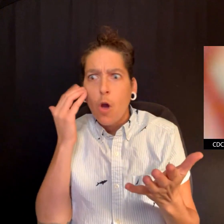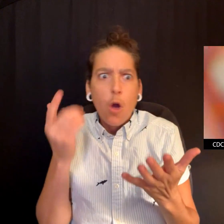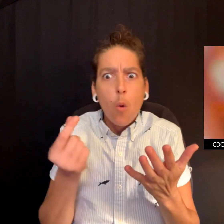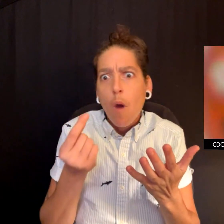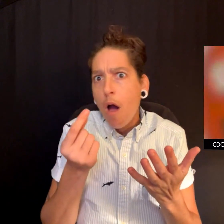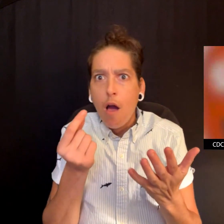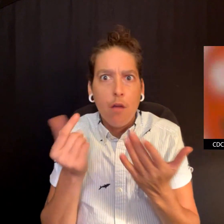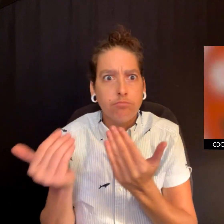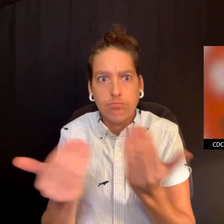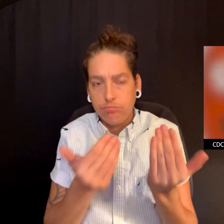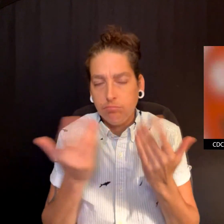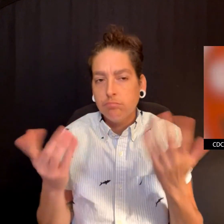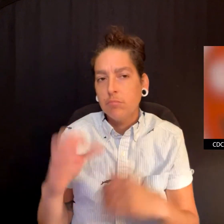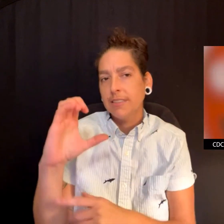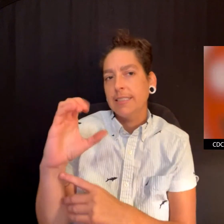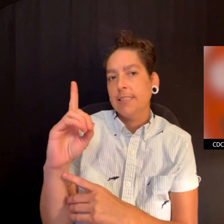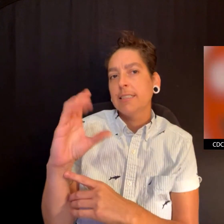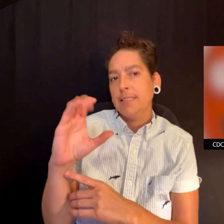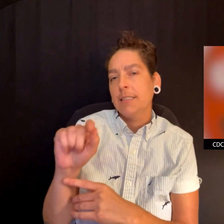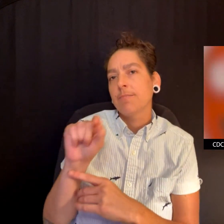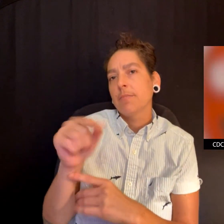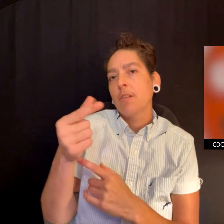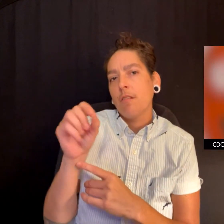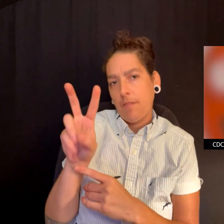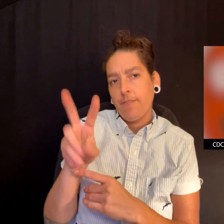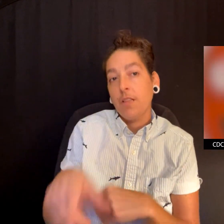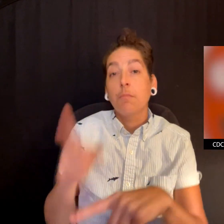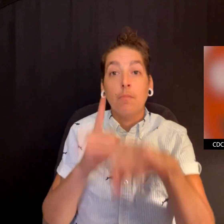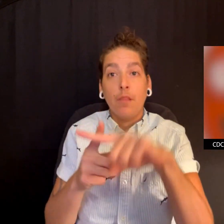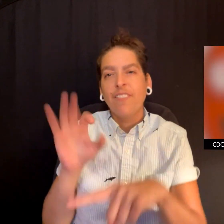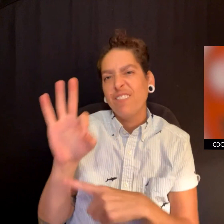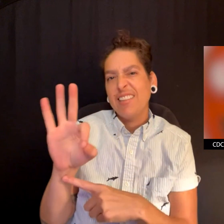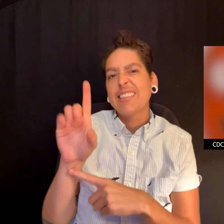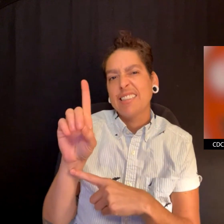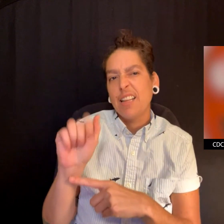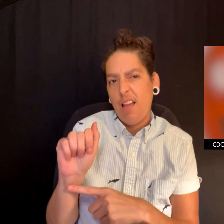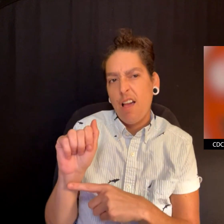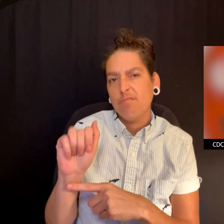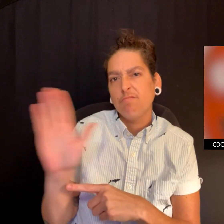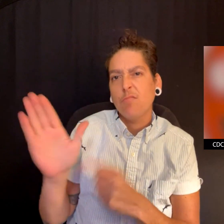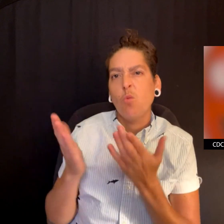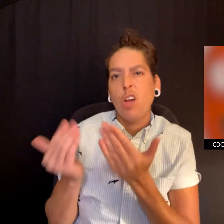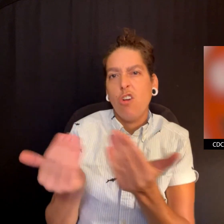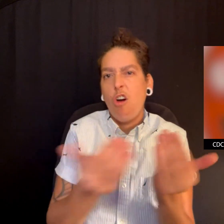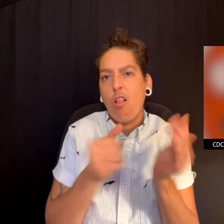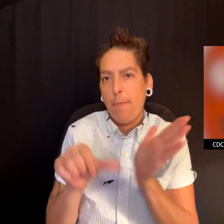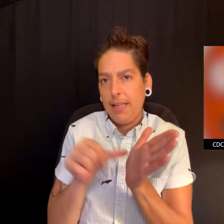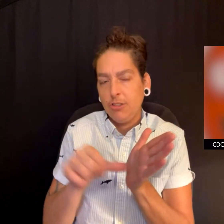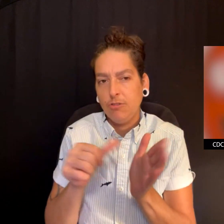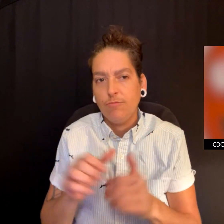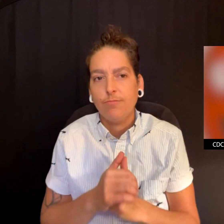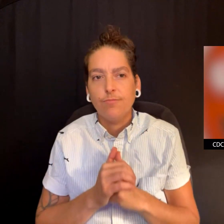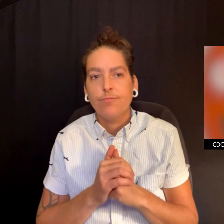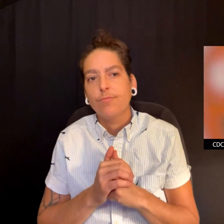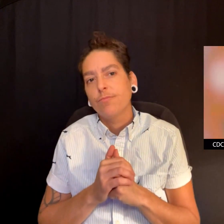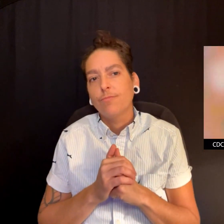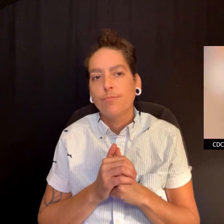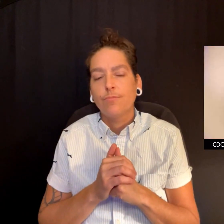More information is available on cdc.gov. And the federal drug administration's recall